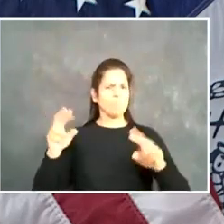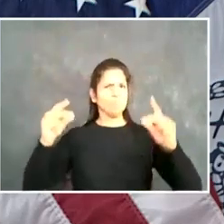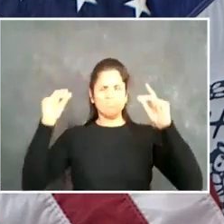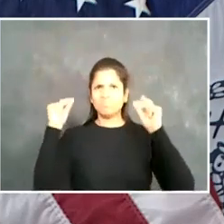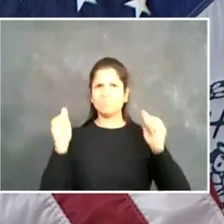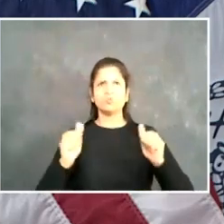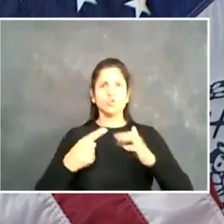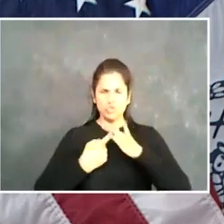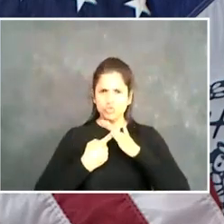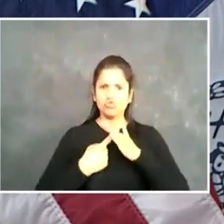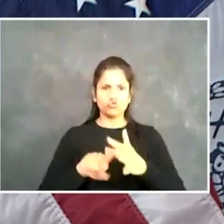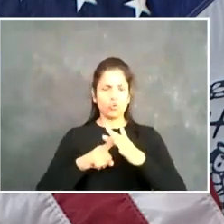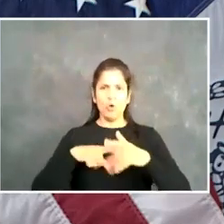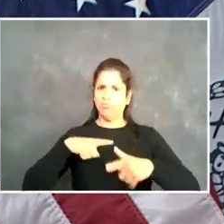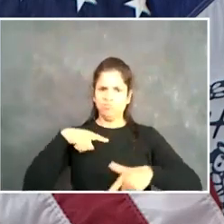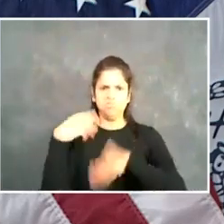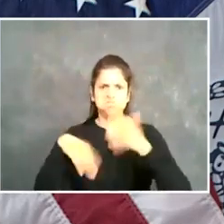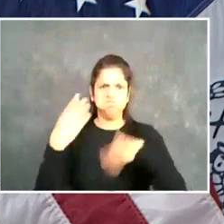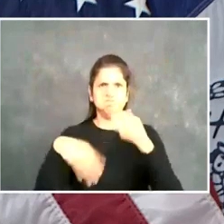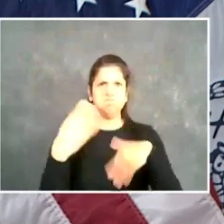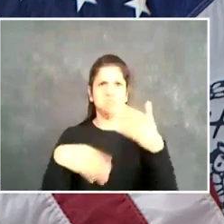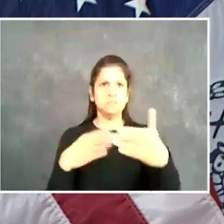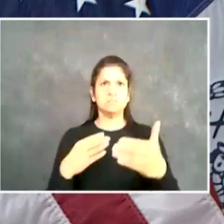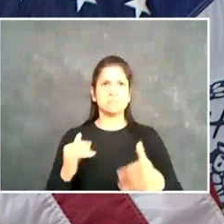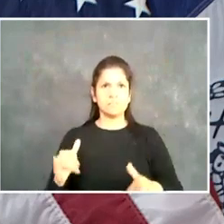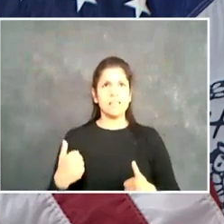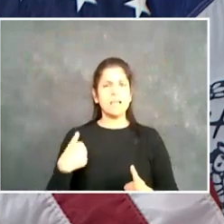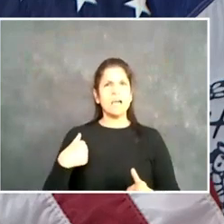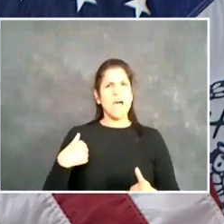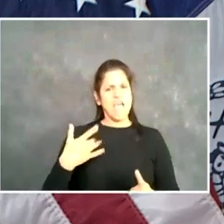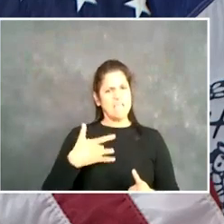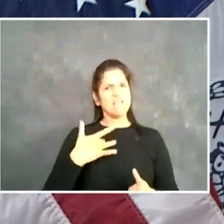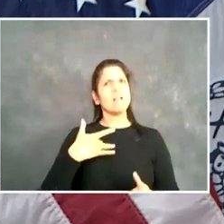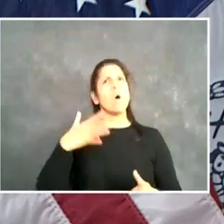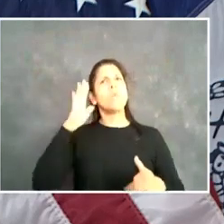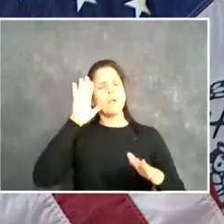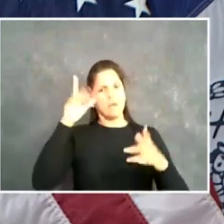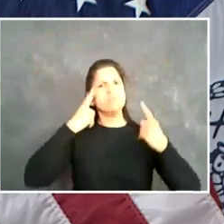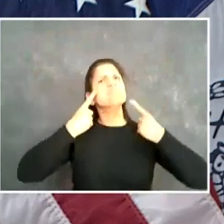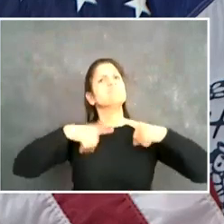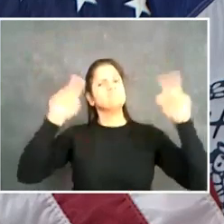THIS WOULD BE A GAME CHANGER. TO BE A GAME CHANGER, WE HAVE